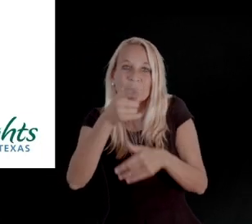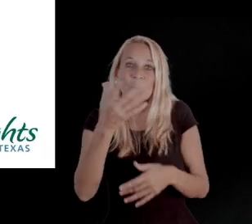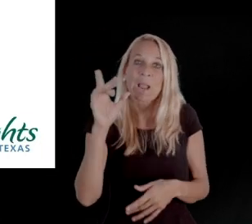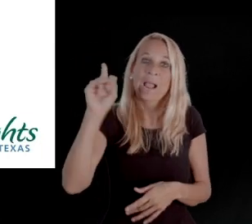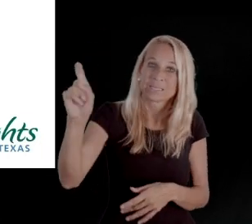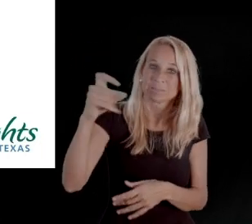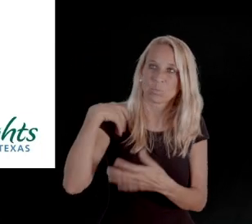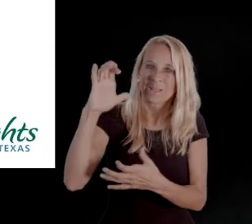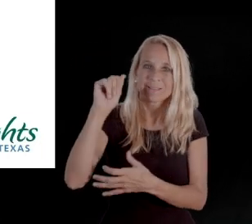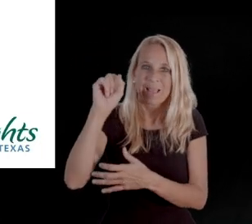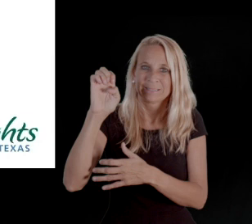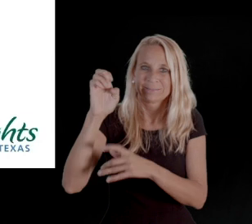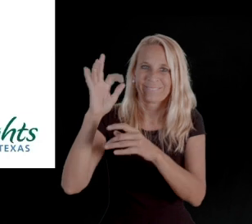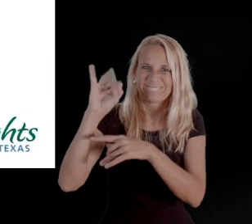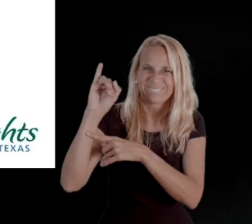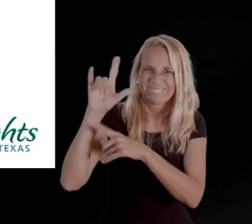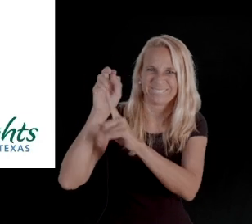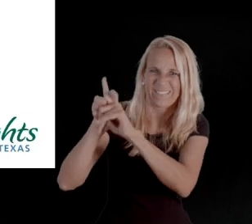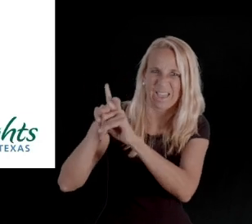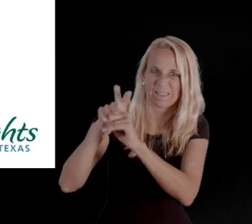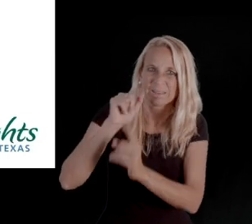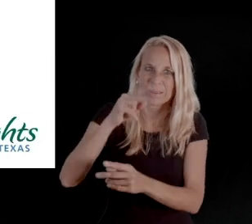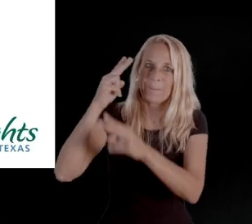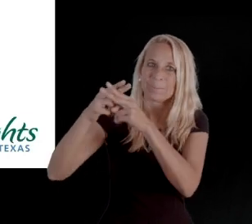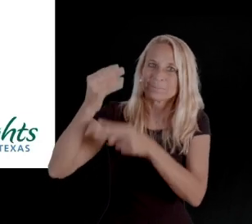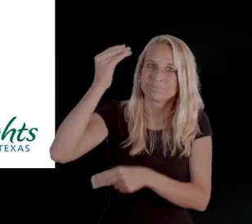you can mention all this information within your request for a continuance.